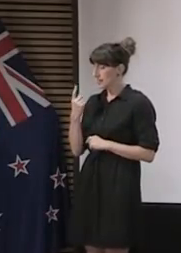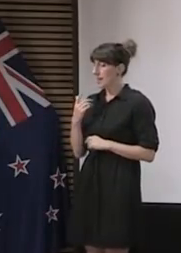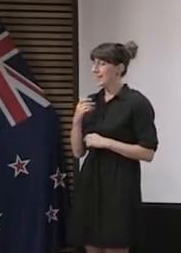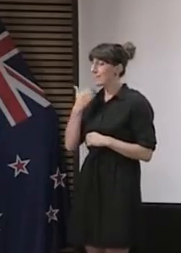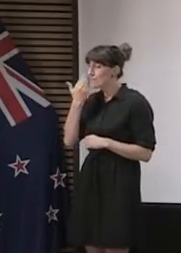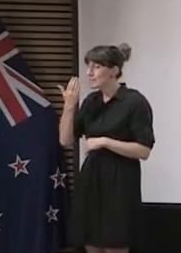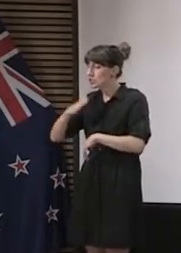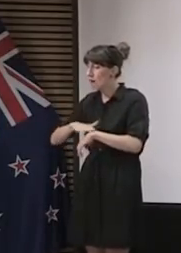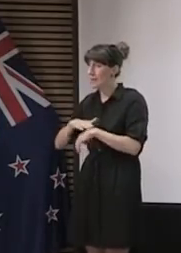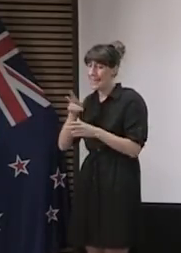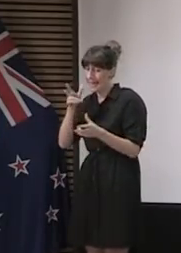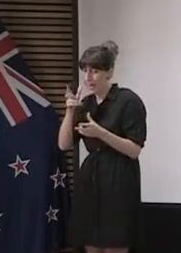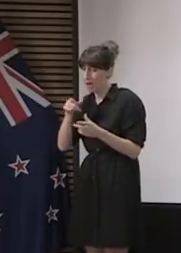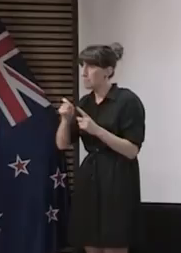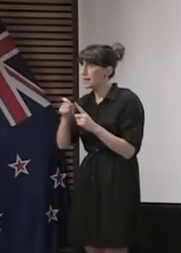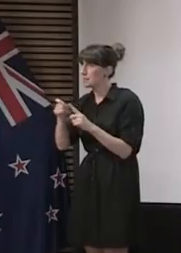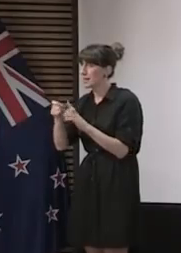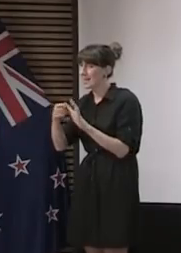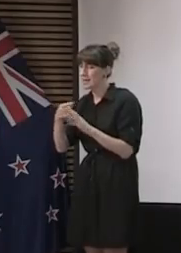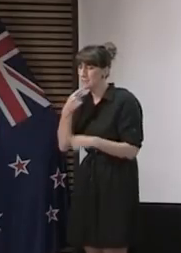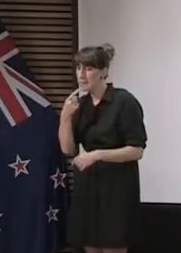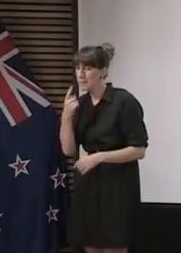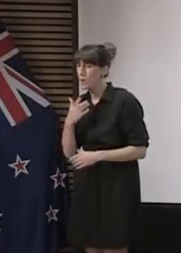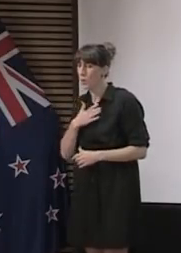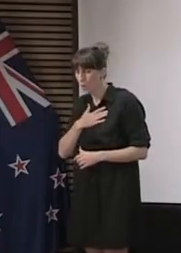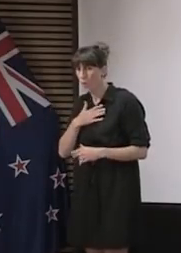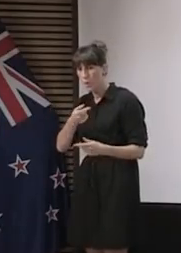worked hard toinvestigate the particularcircumstances around that.